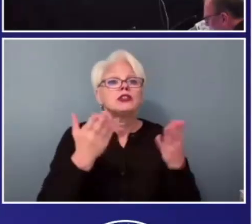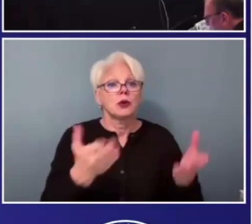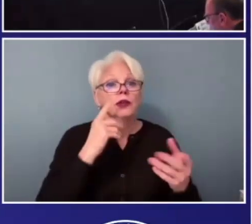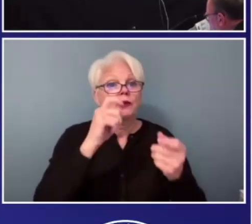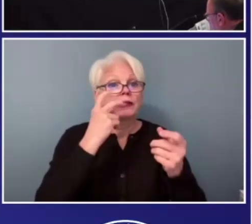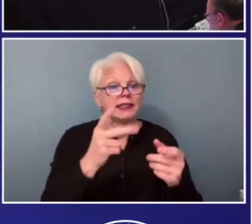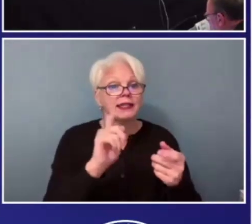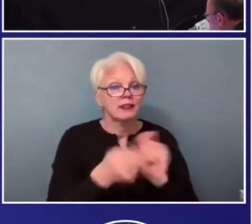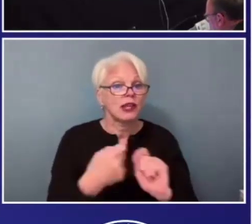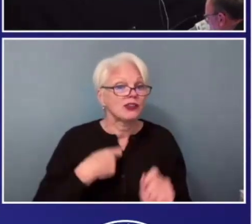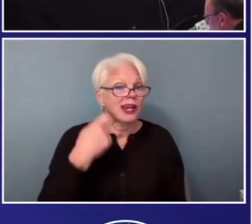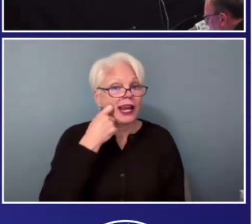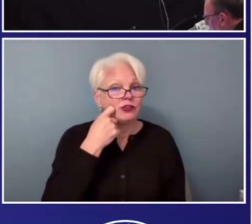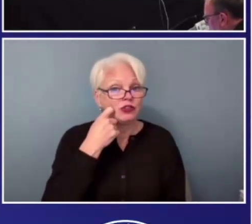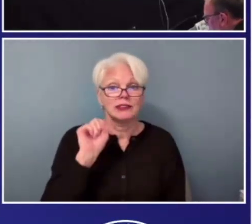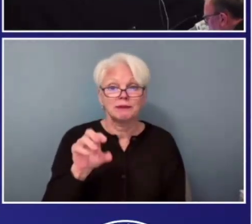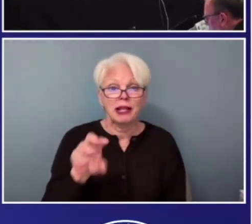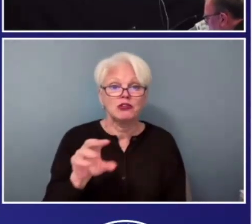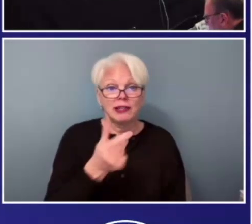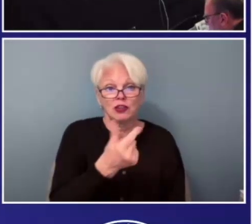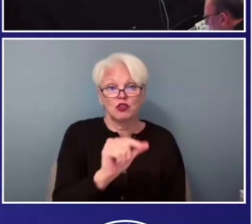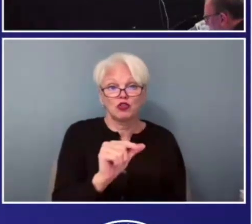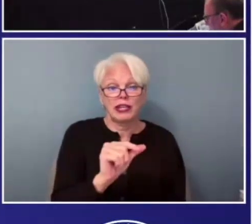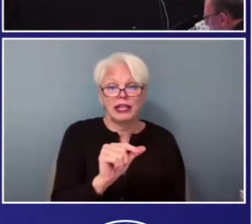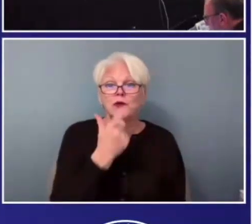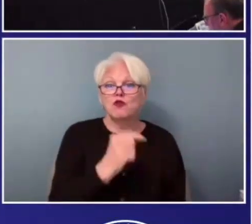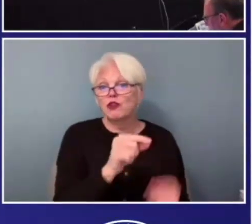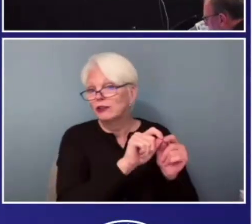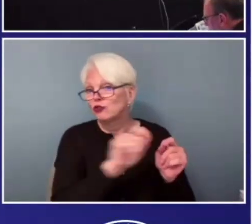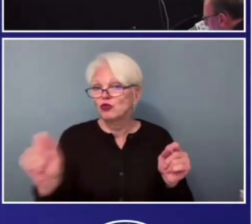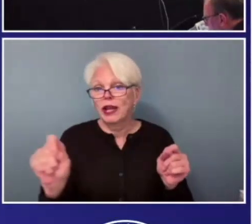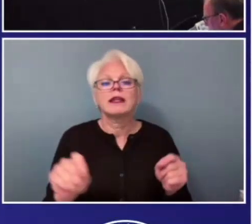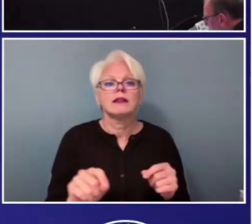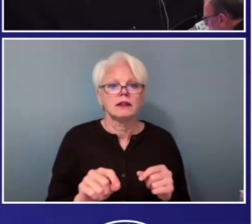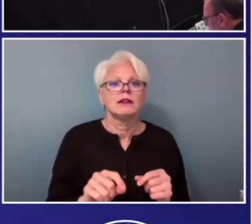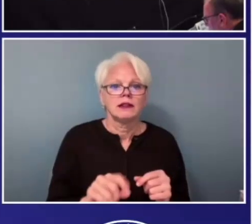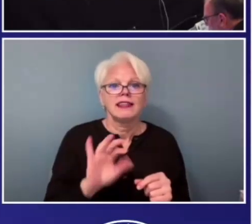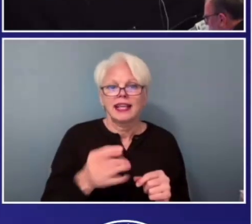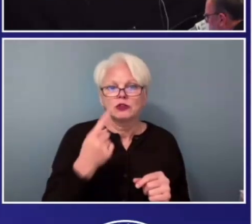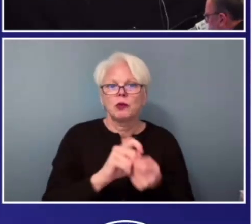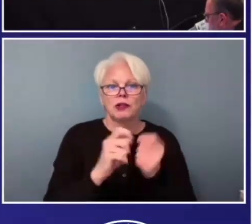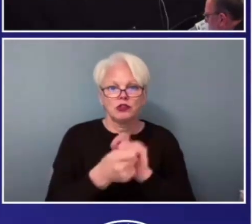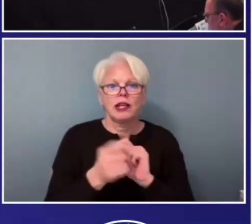that I just mentioned in the green and the red strikeout. That is one change that will be made to the